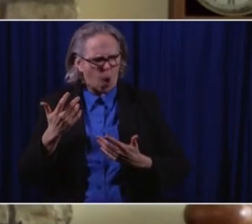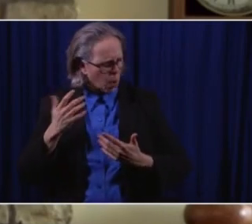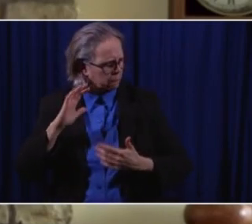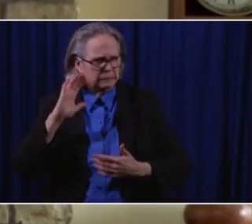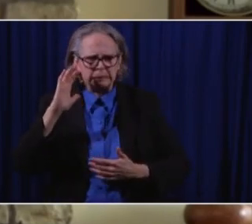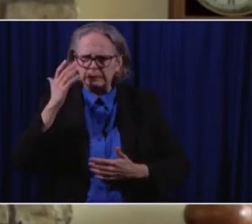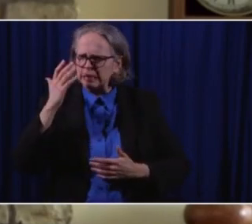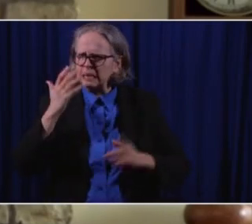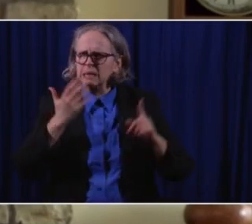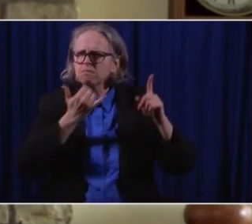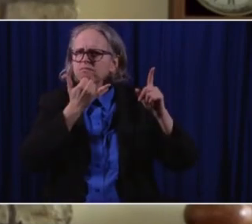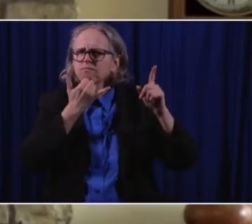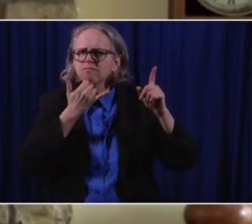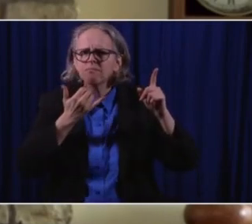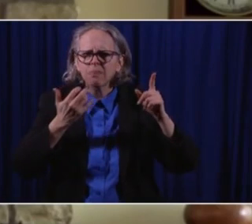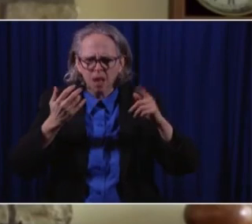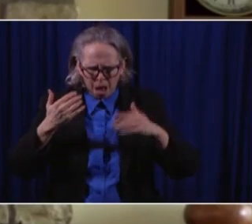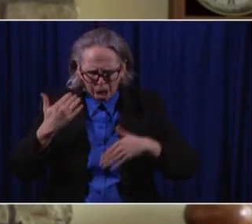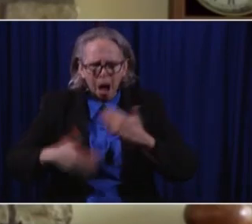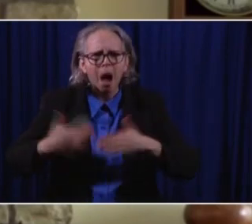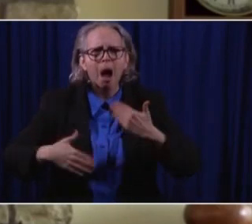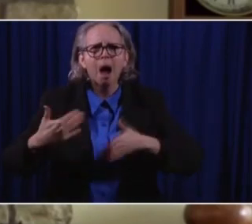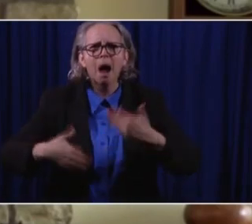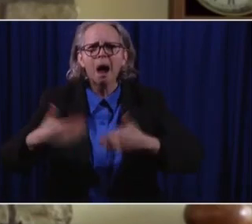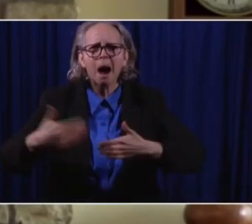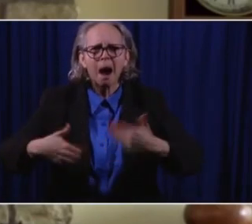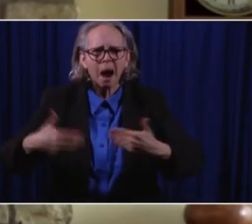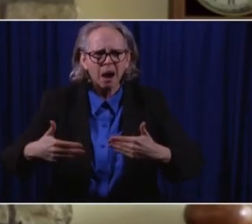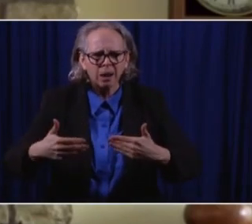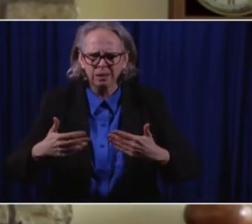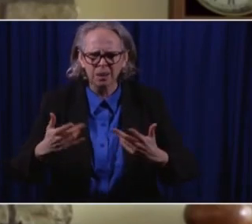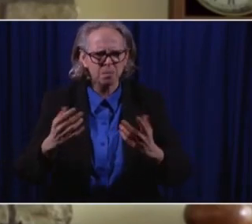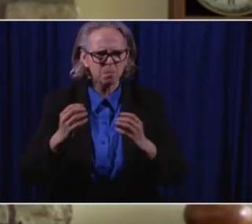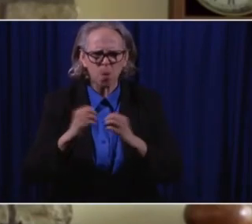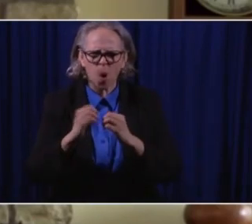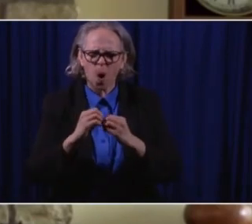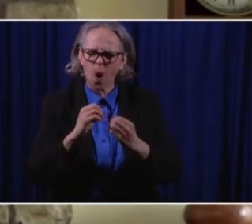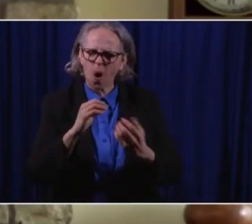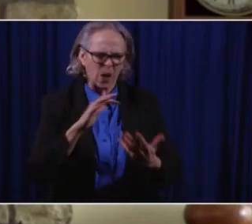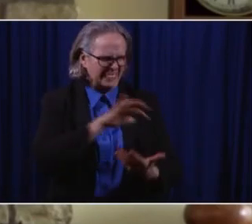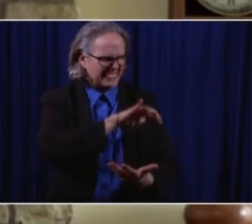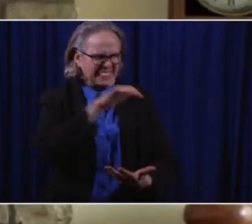expect anything this high so I think it certainly exceeds any kind of expectations that we